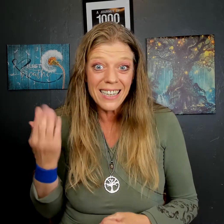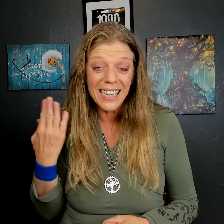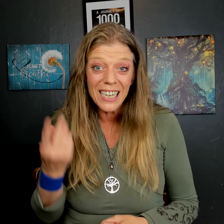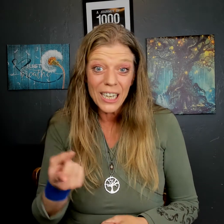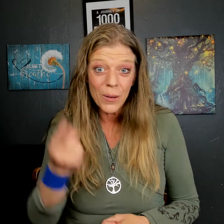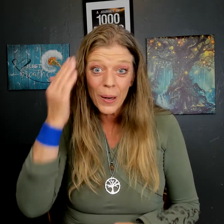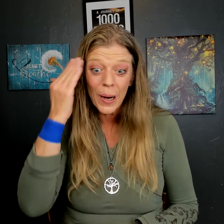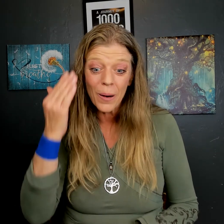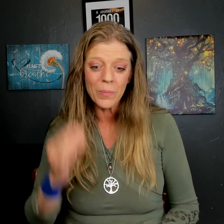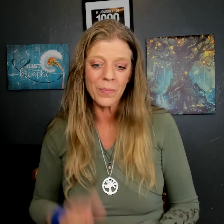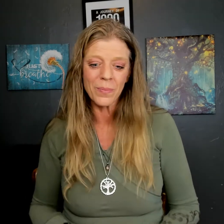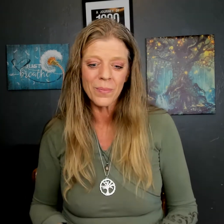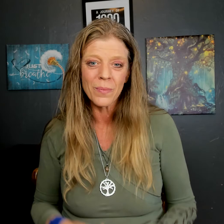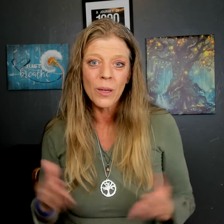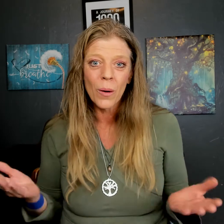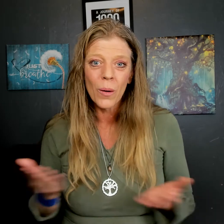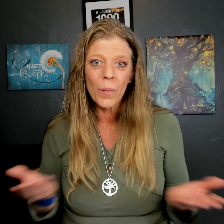Did you know?